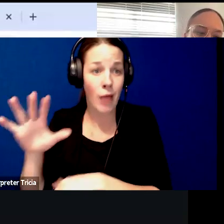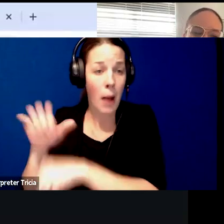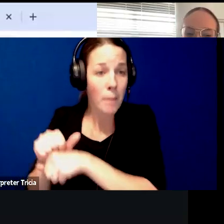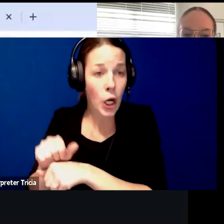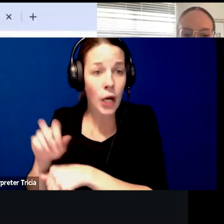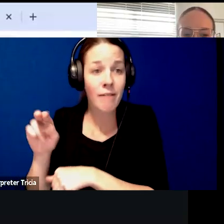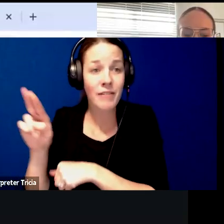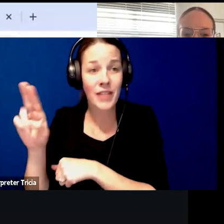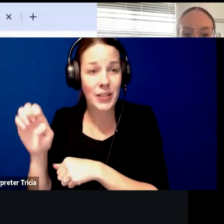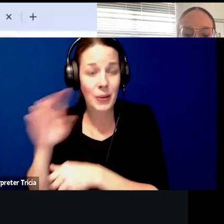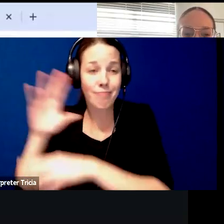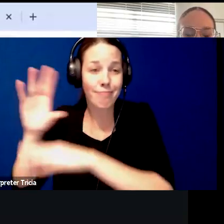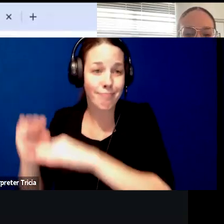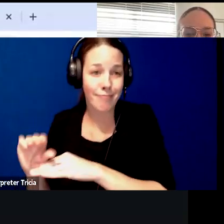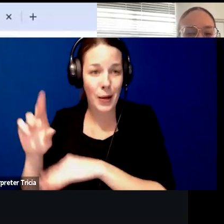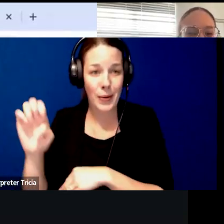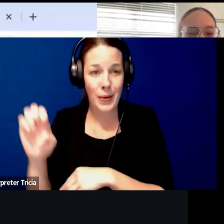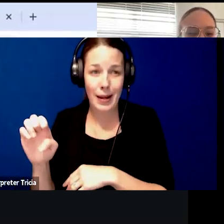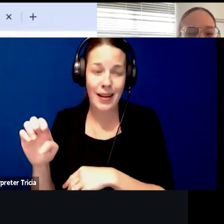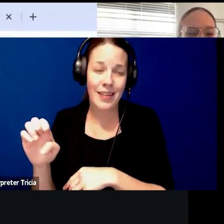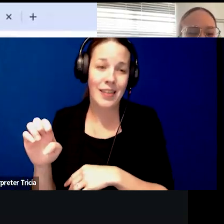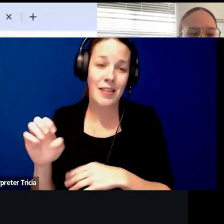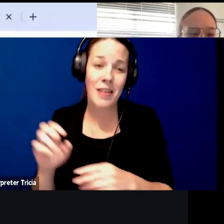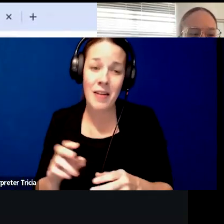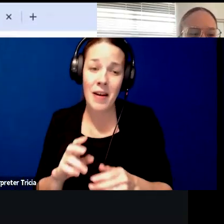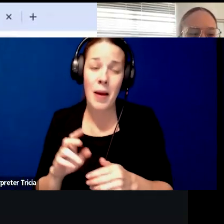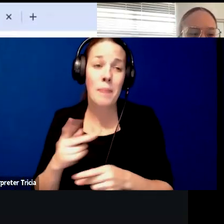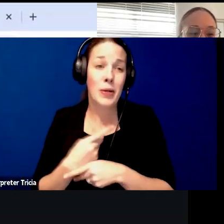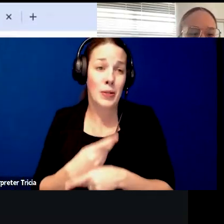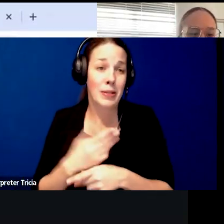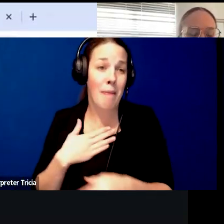at a discounted rate, and I produced my very, very, very, very first event.